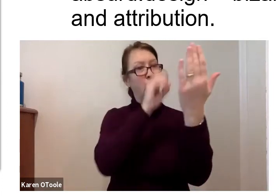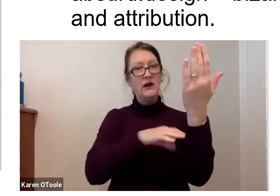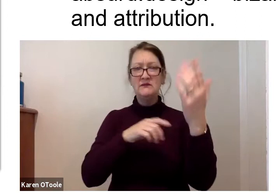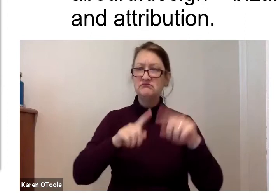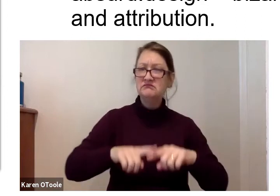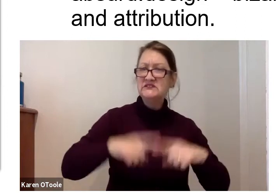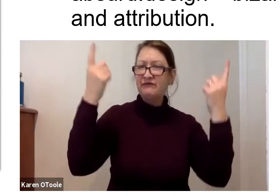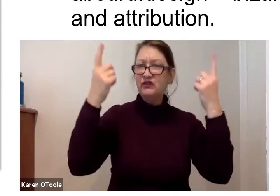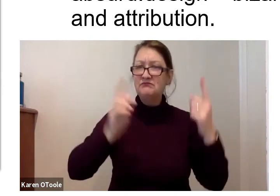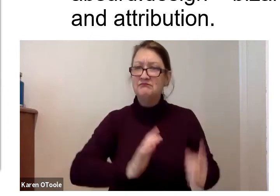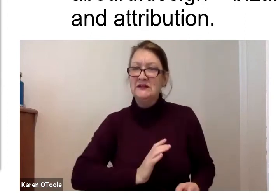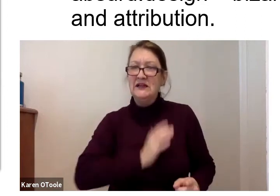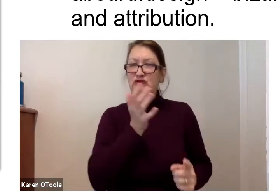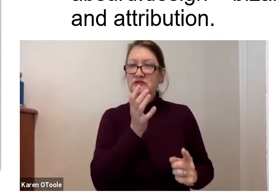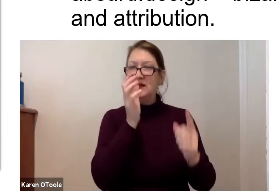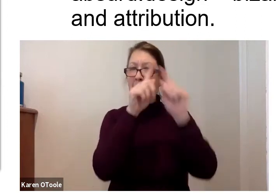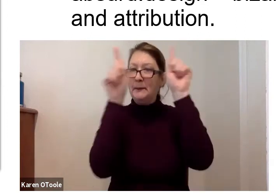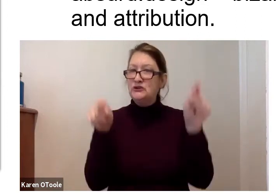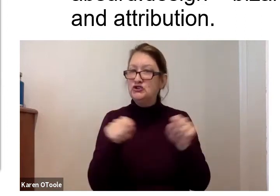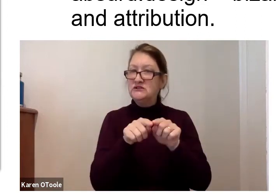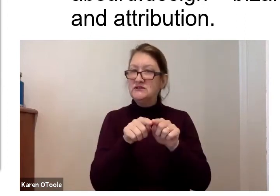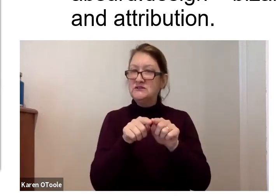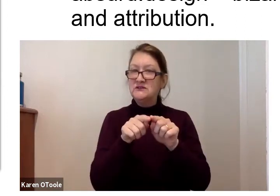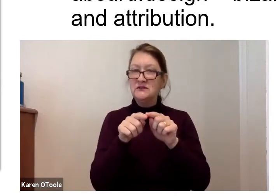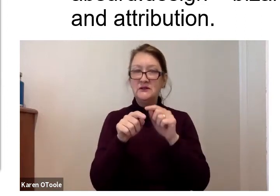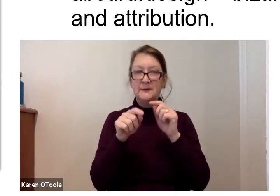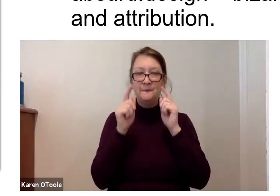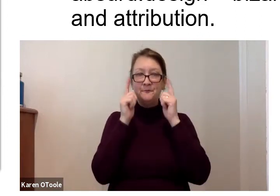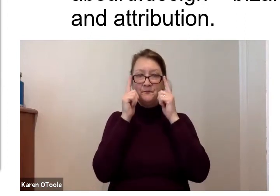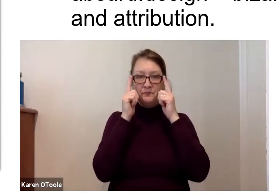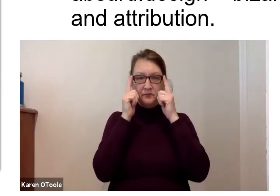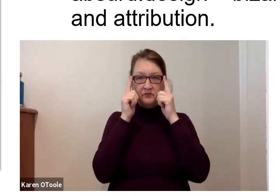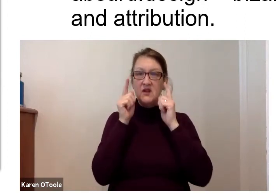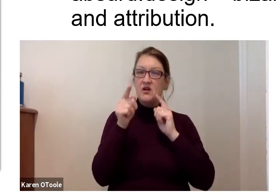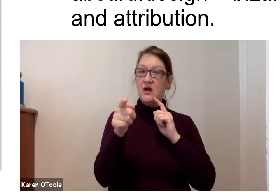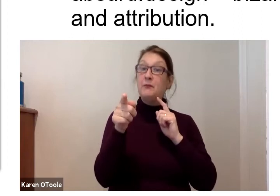You just have to attribute them.